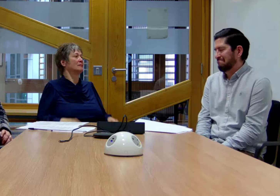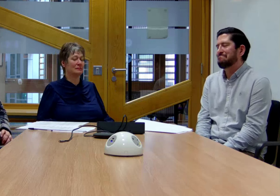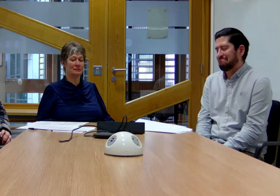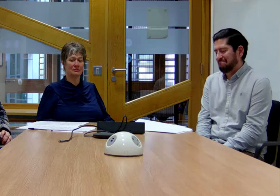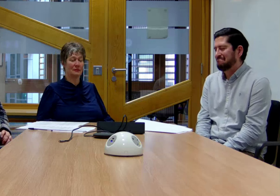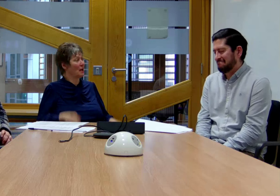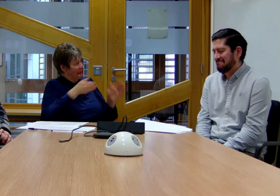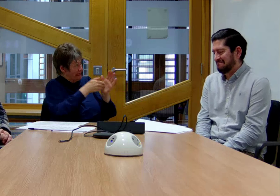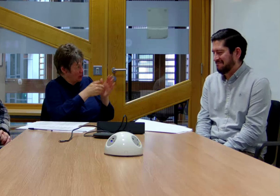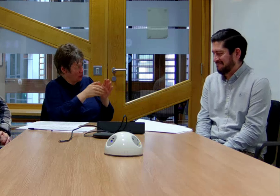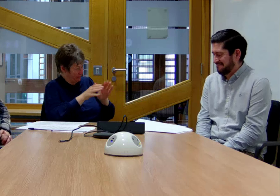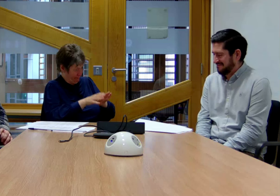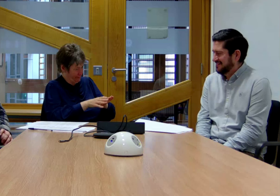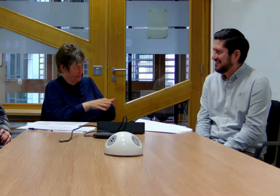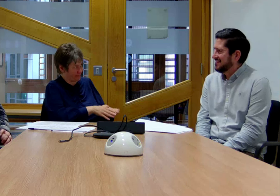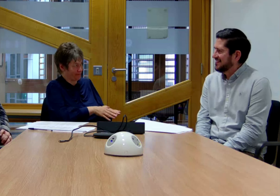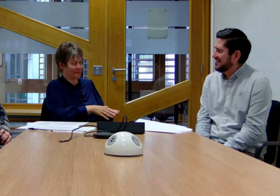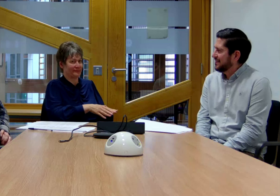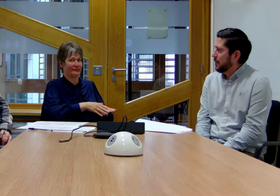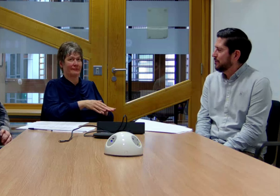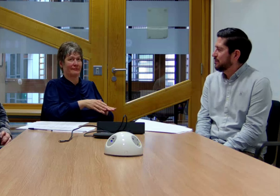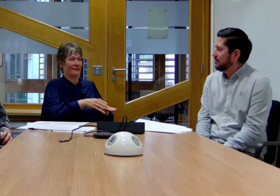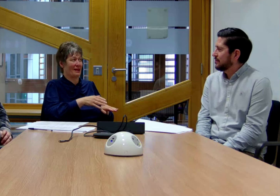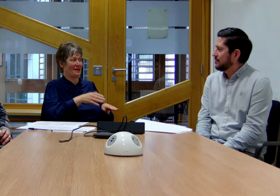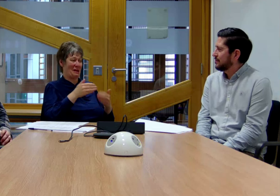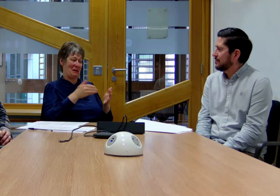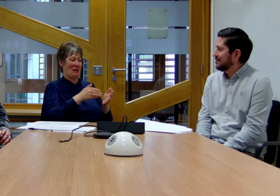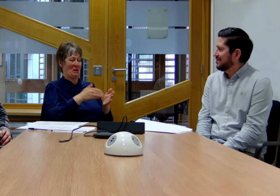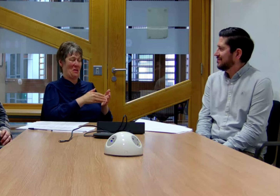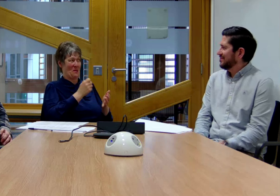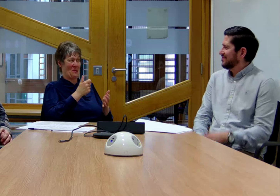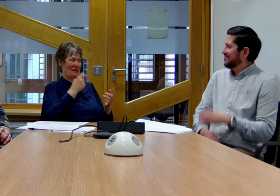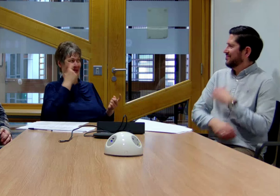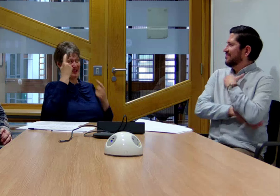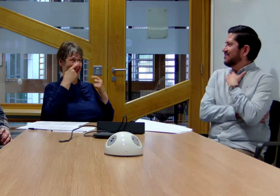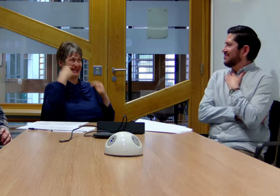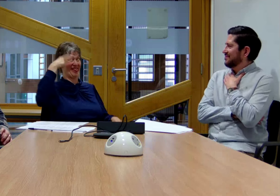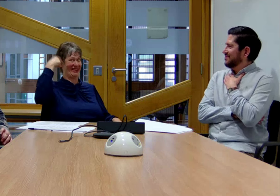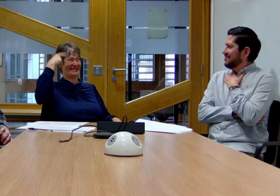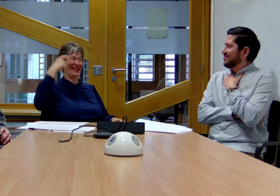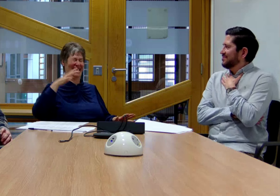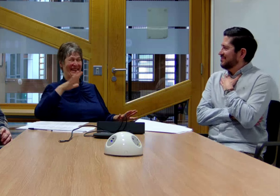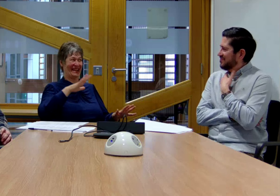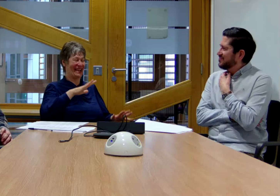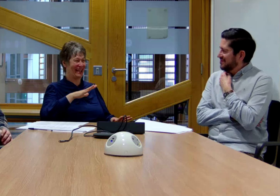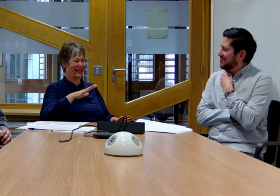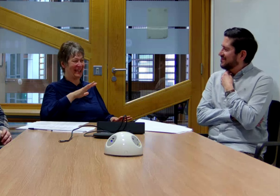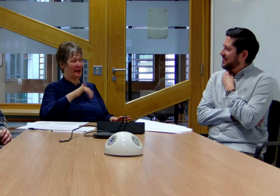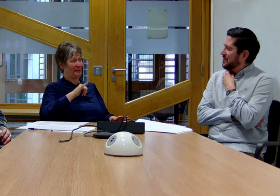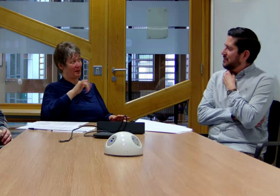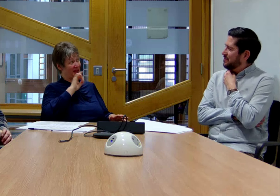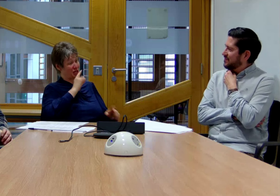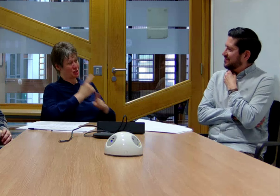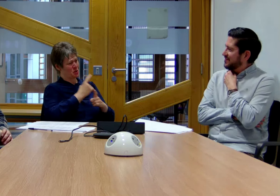Now, I think we should leave things a bit more silly now and talk a bit about maybe